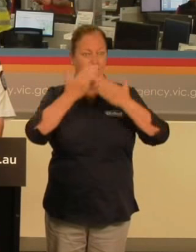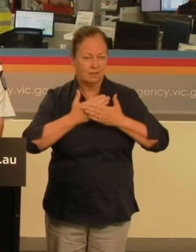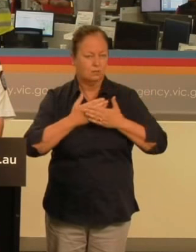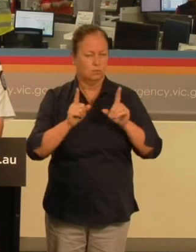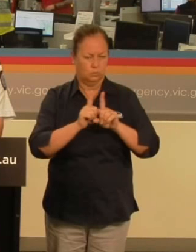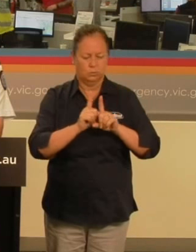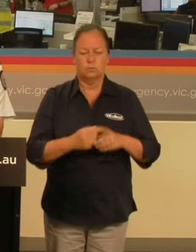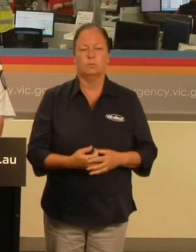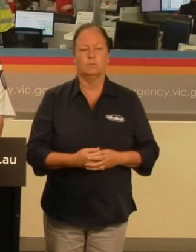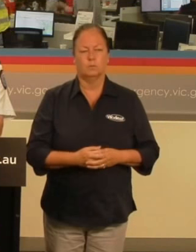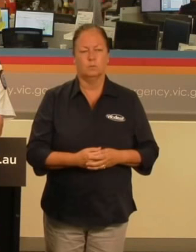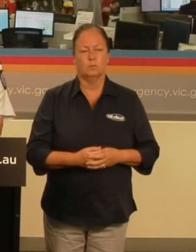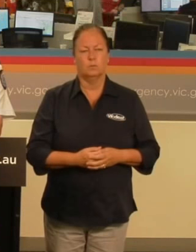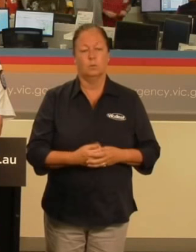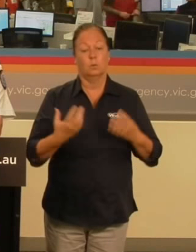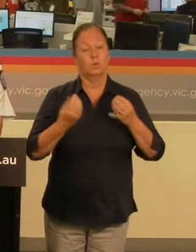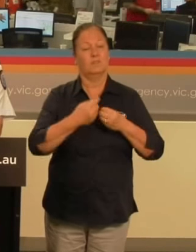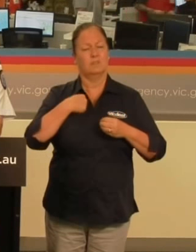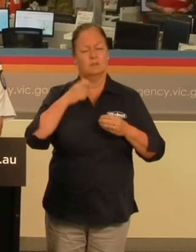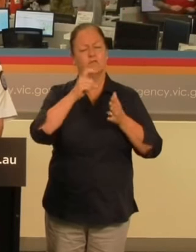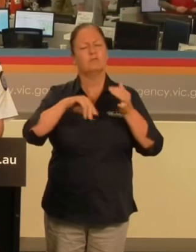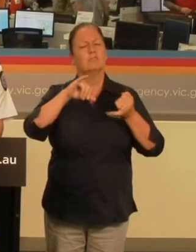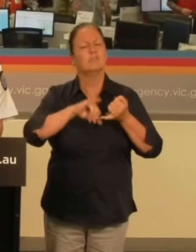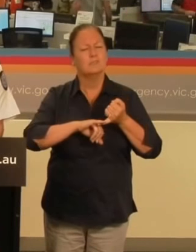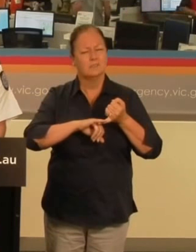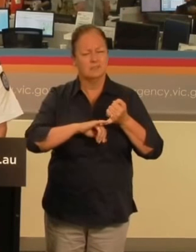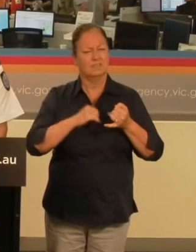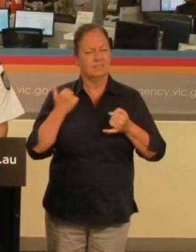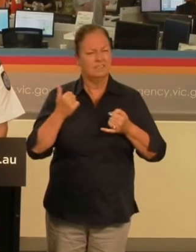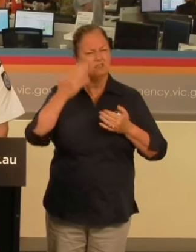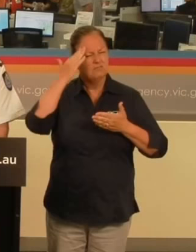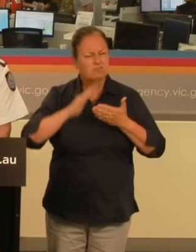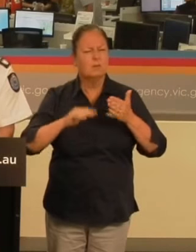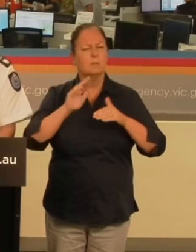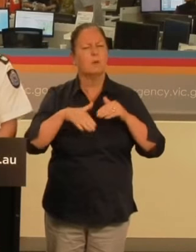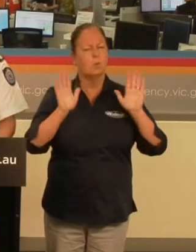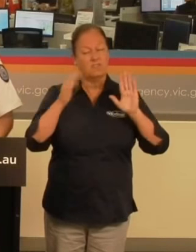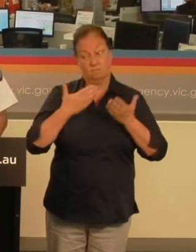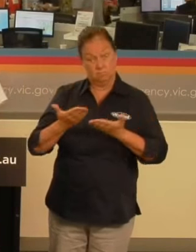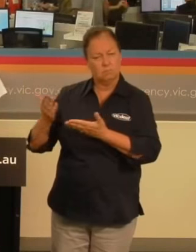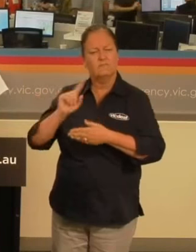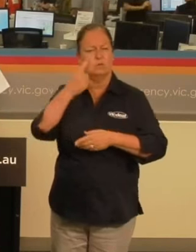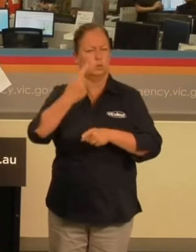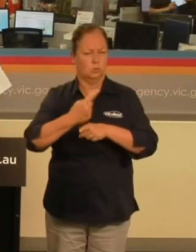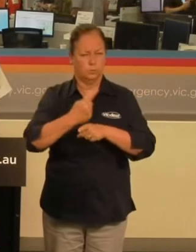Forecaster Chris Godfords is here and I'll hand over Chris first of all. Thanks